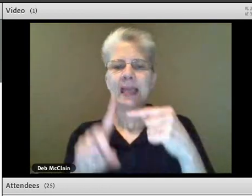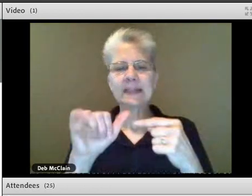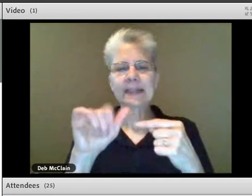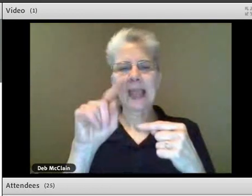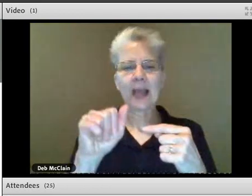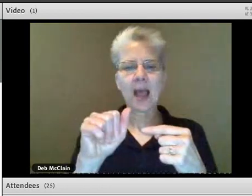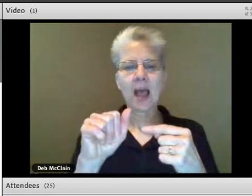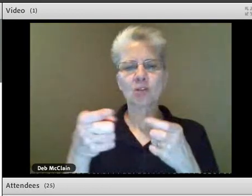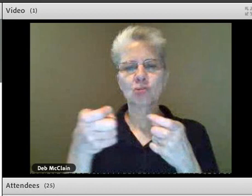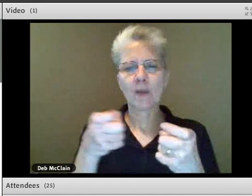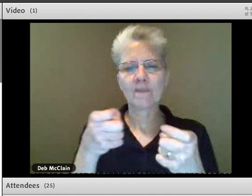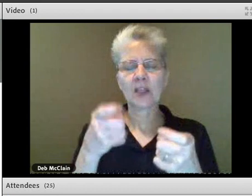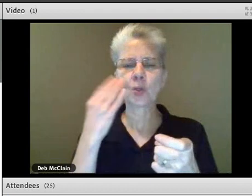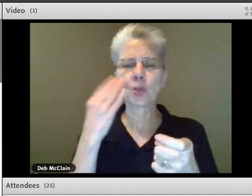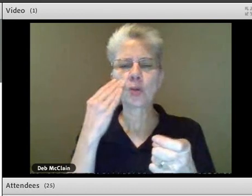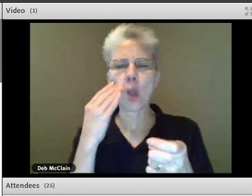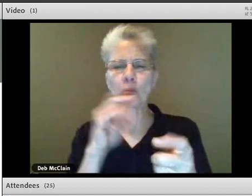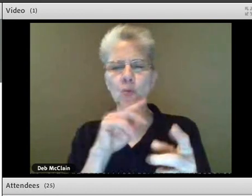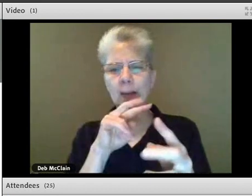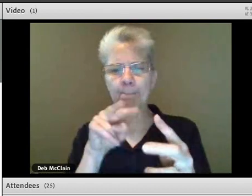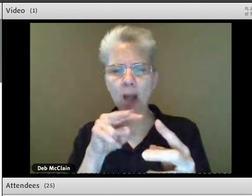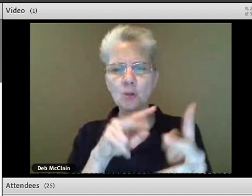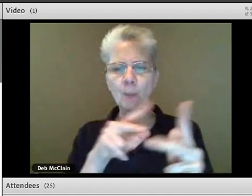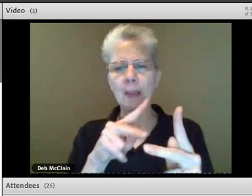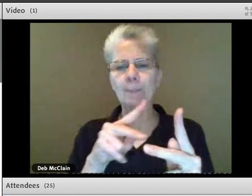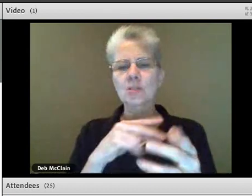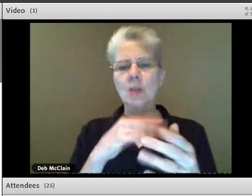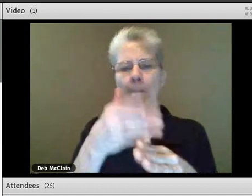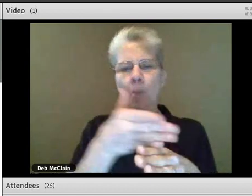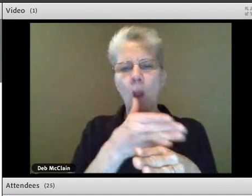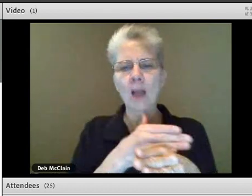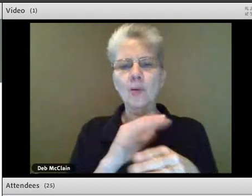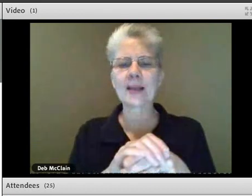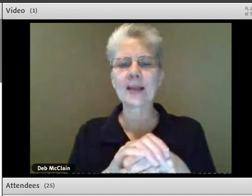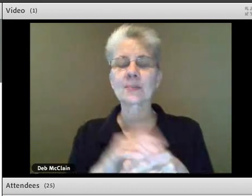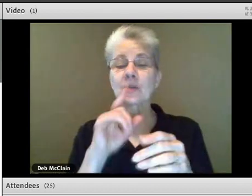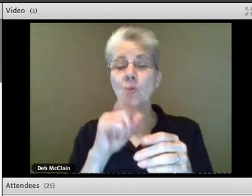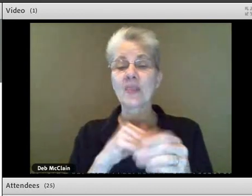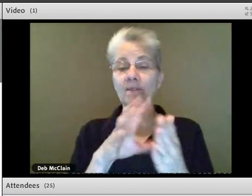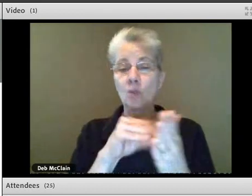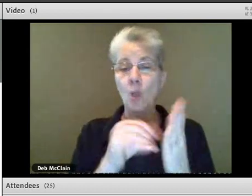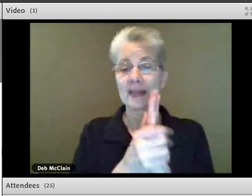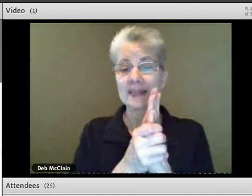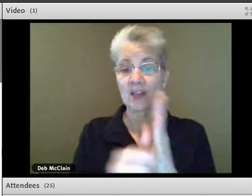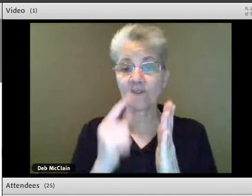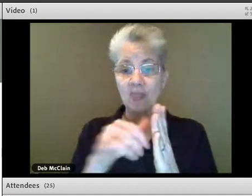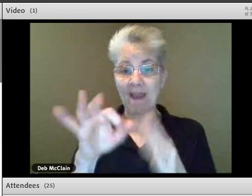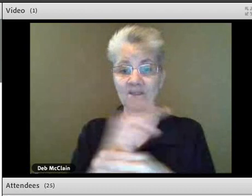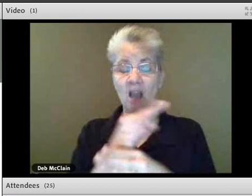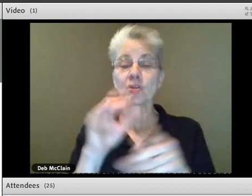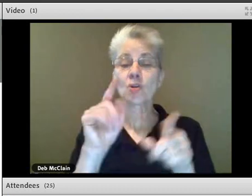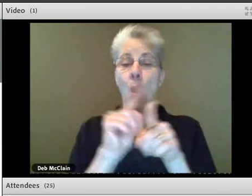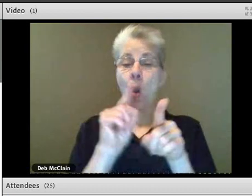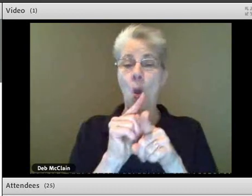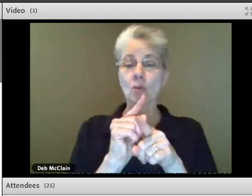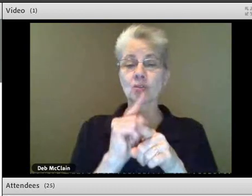You're able to monitor people's progress in making sure that they have the skills they needed for their job function and also what opportunities